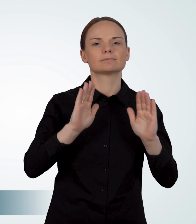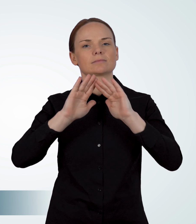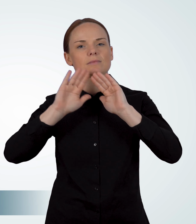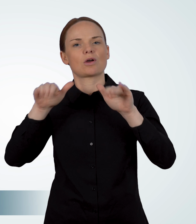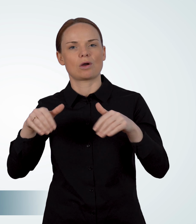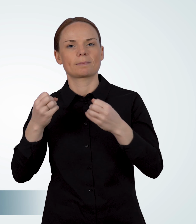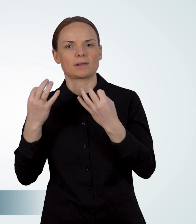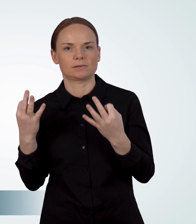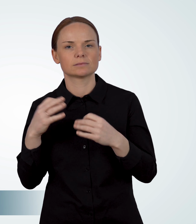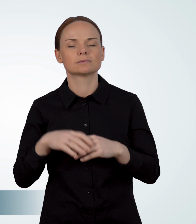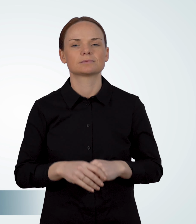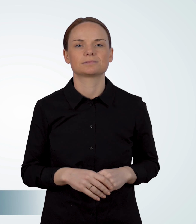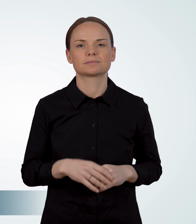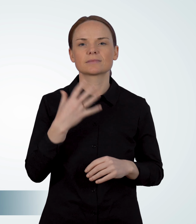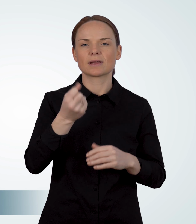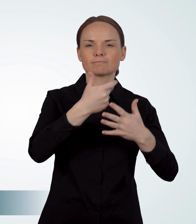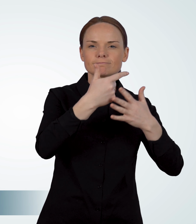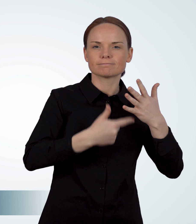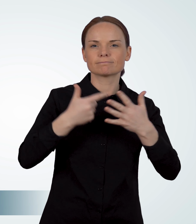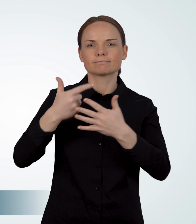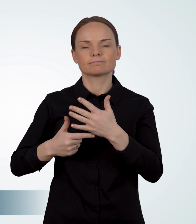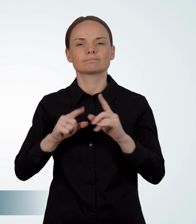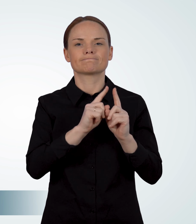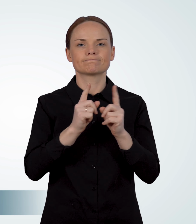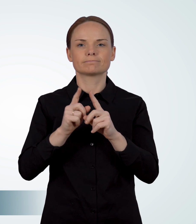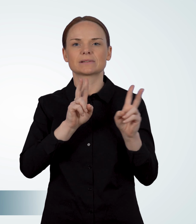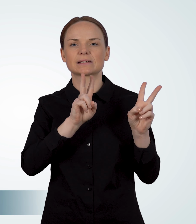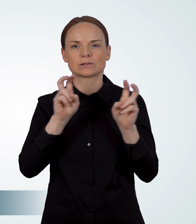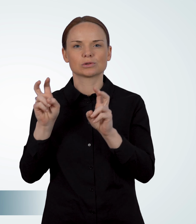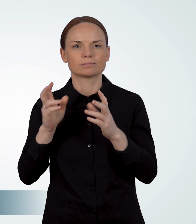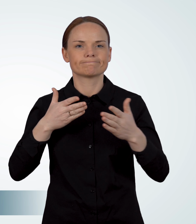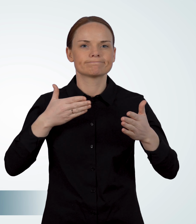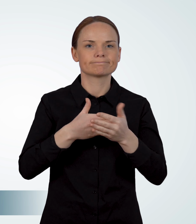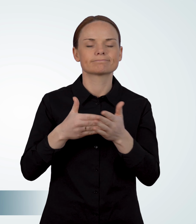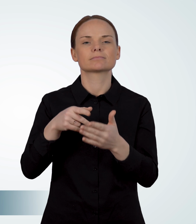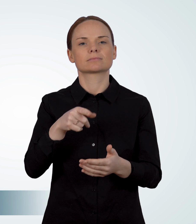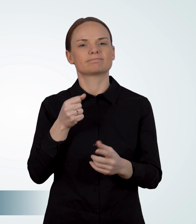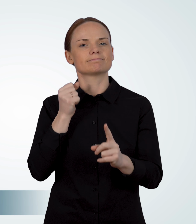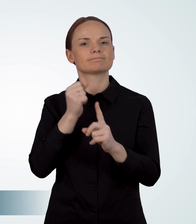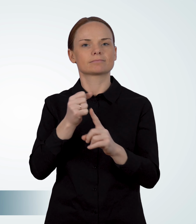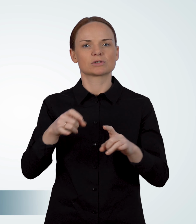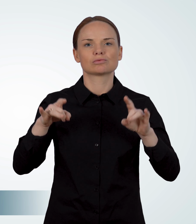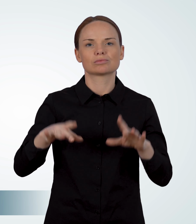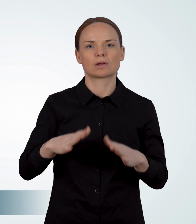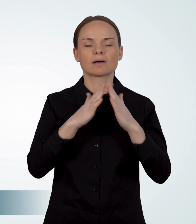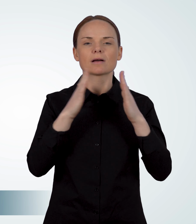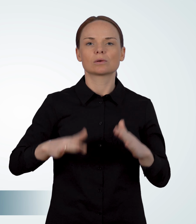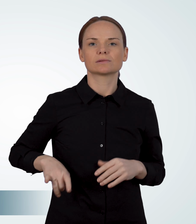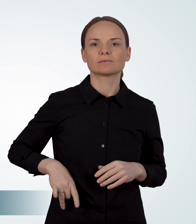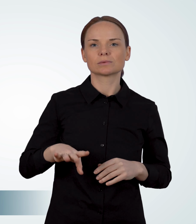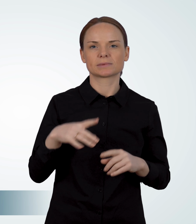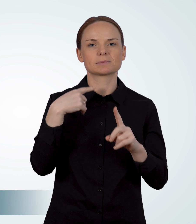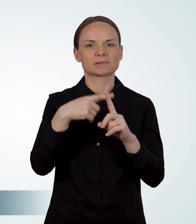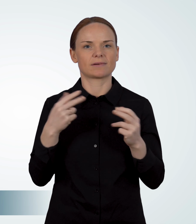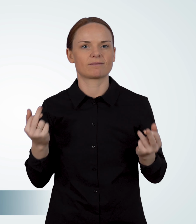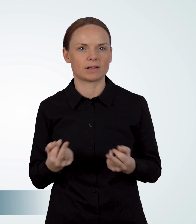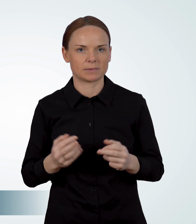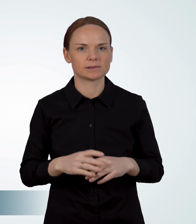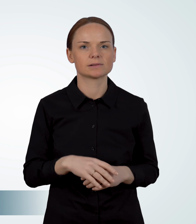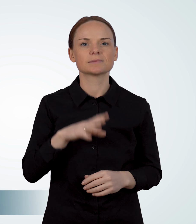face a number of issues which impact on affordability, availability and access to housing in Australia.